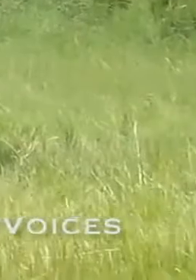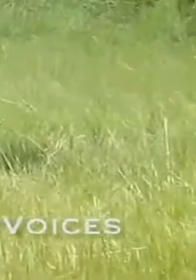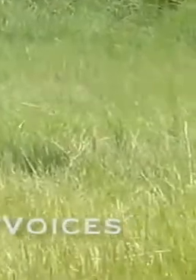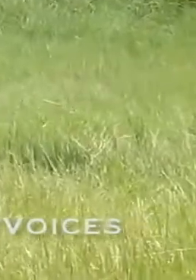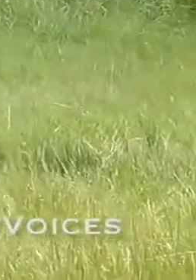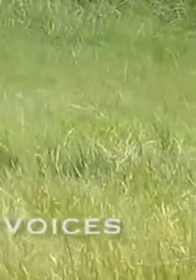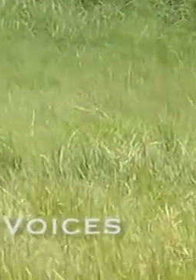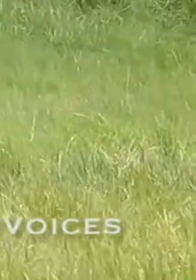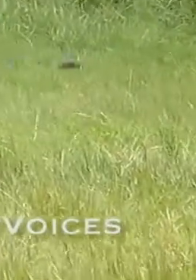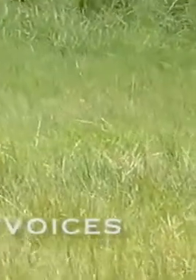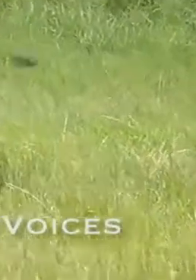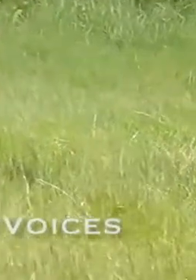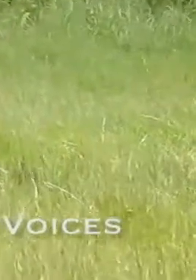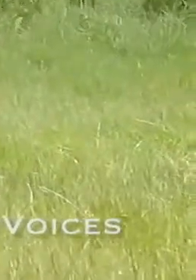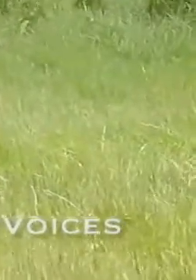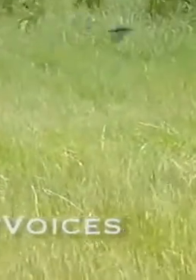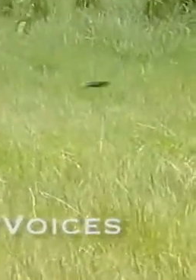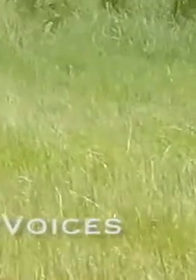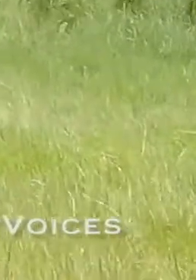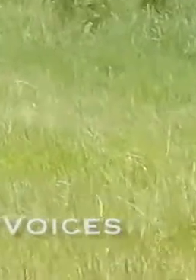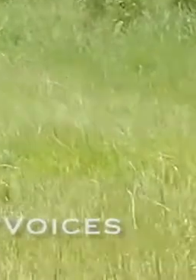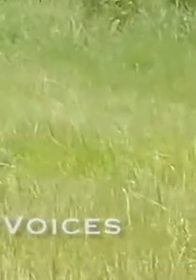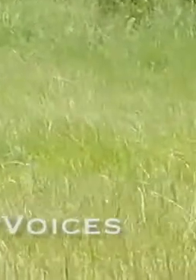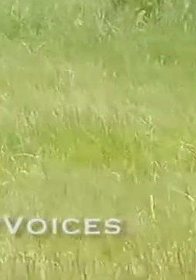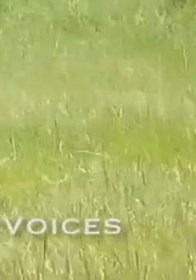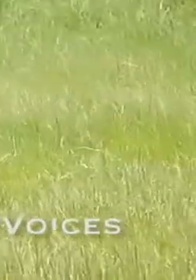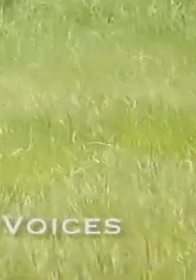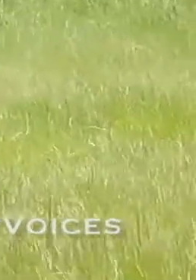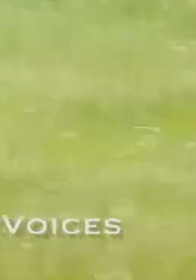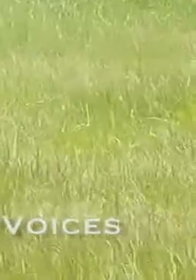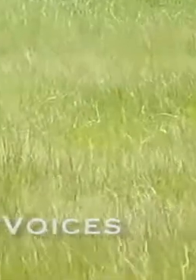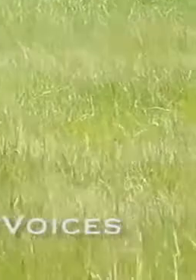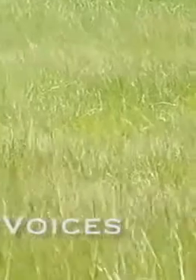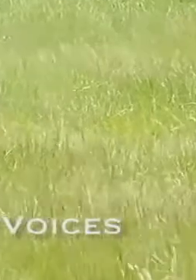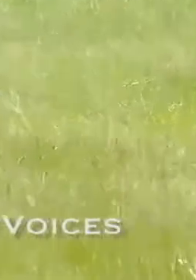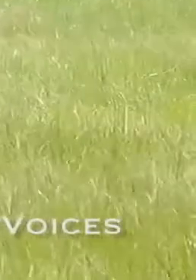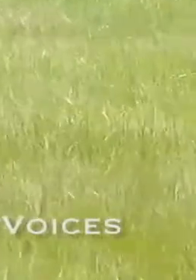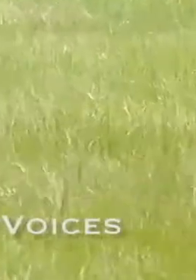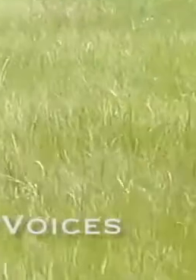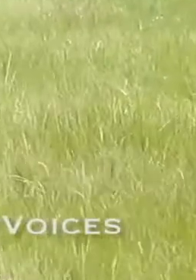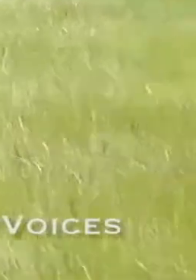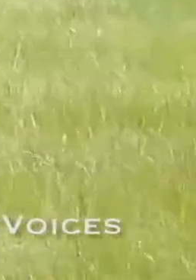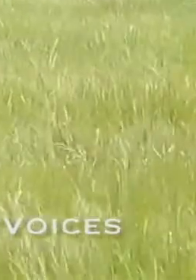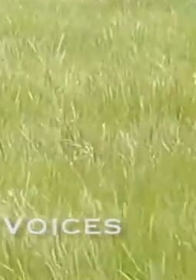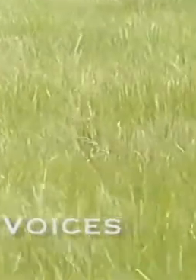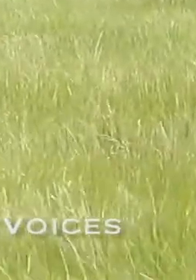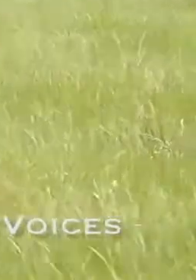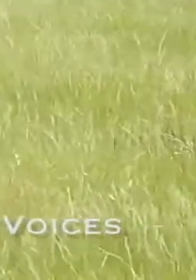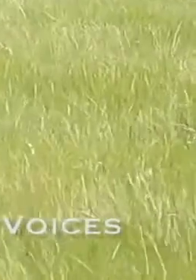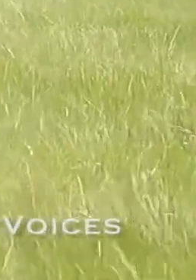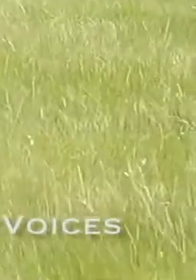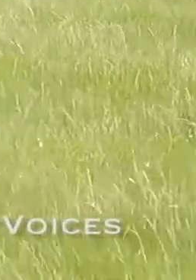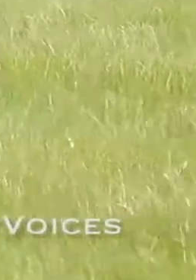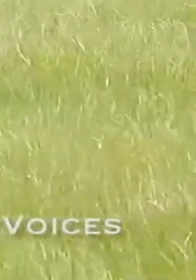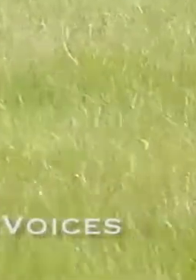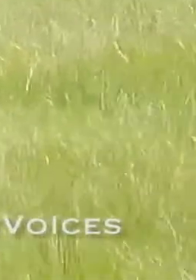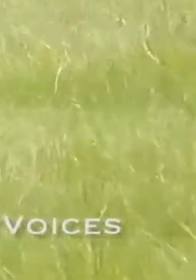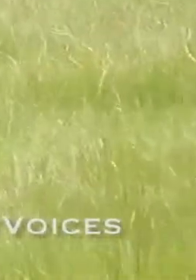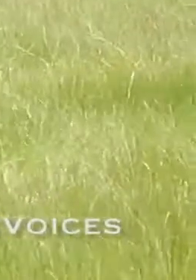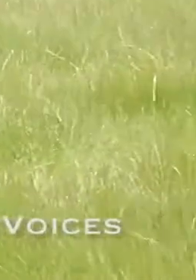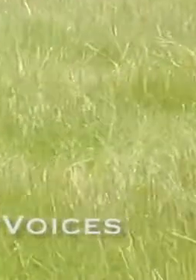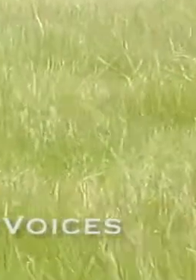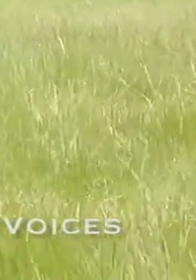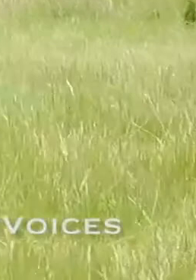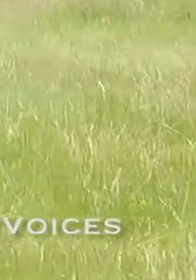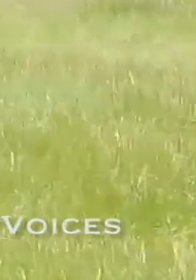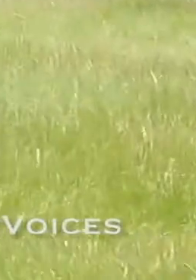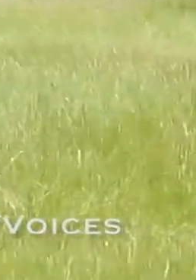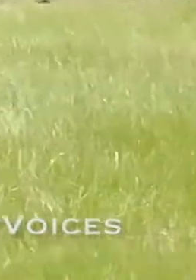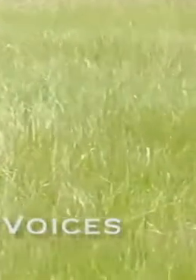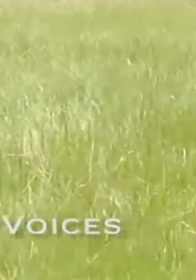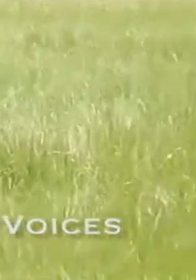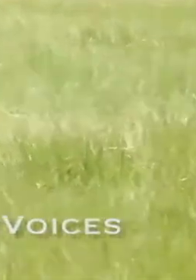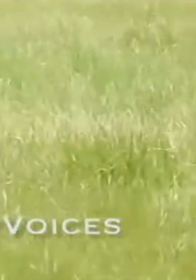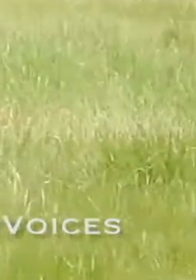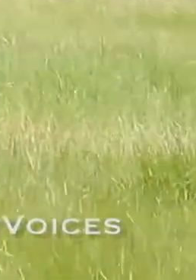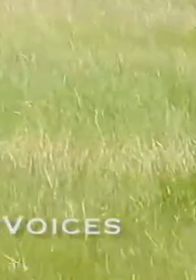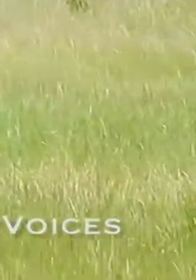wow